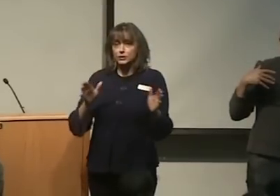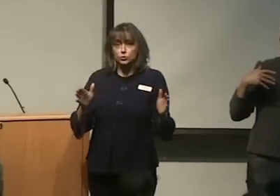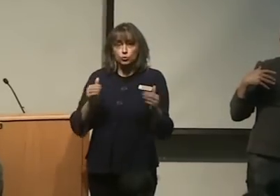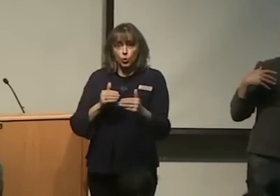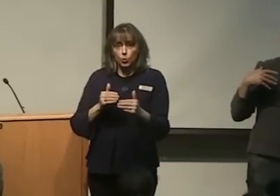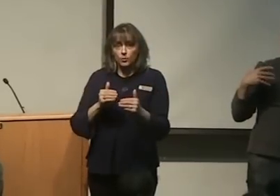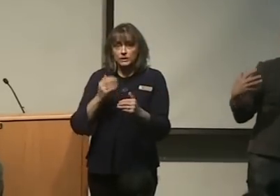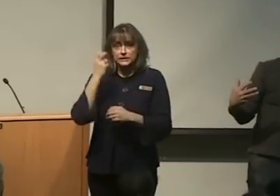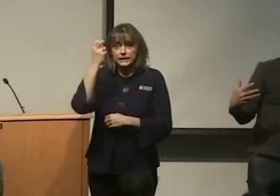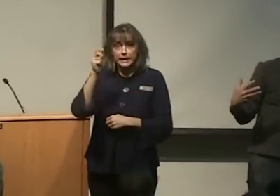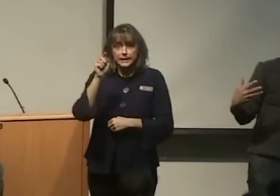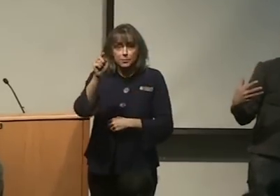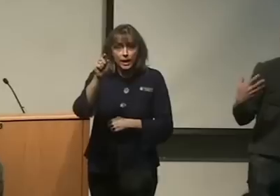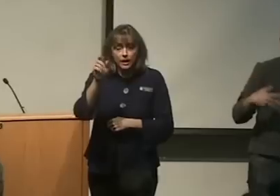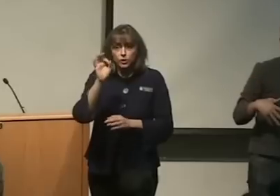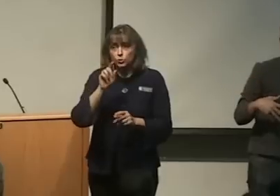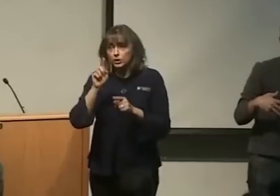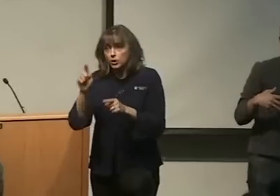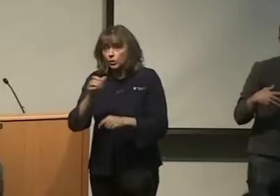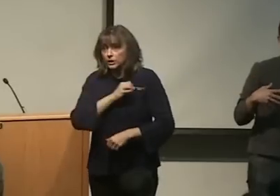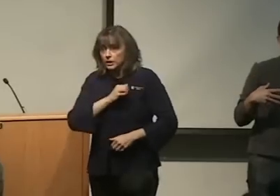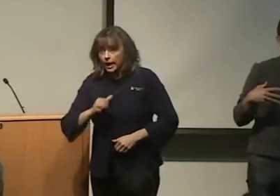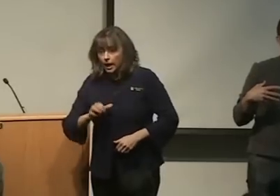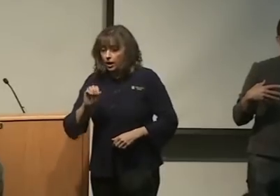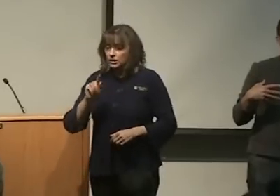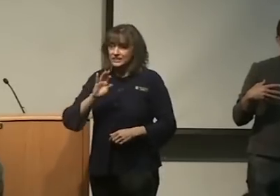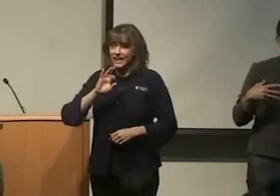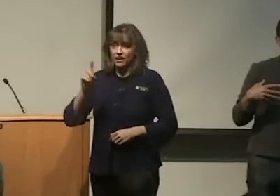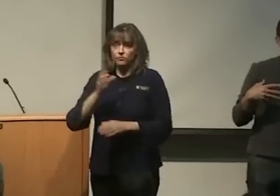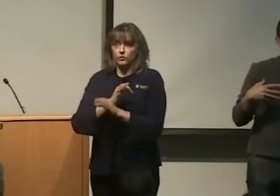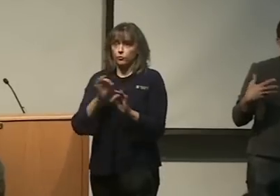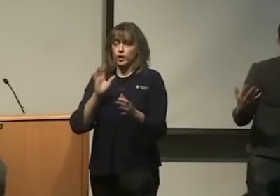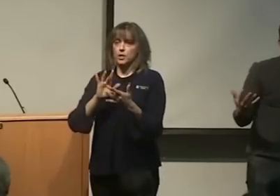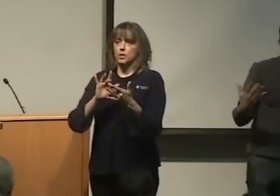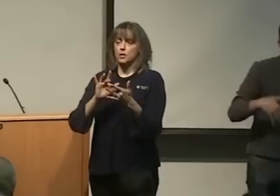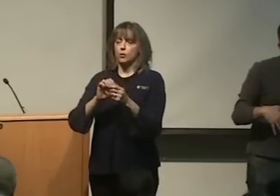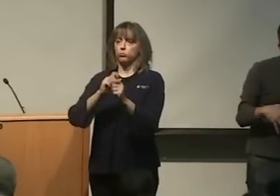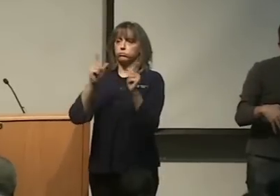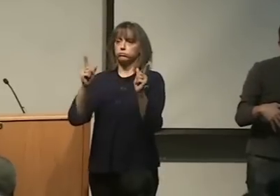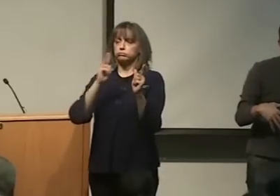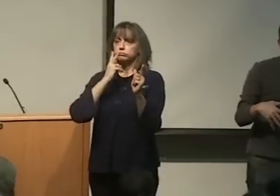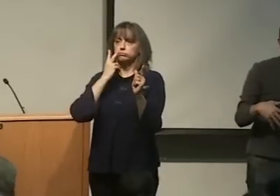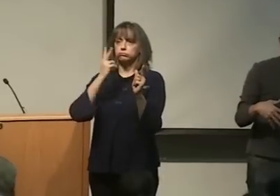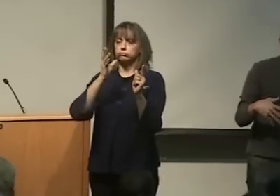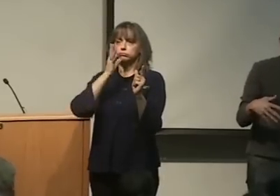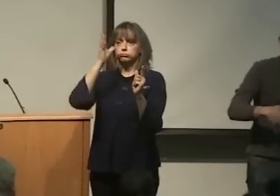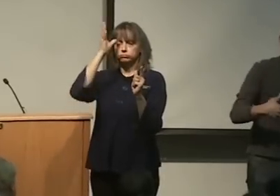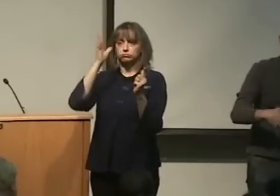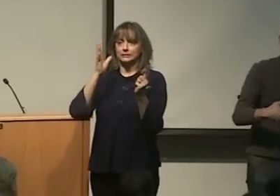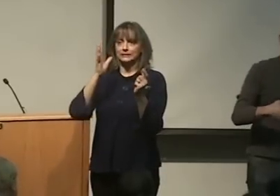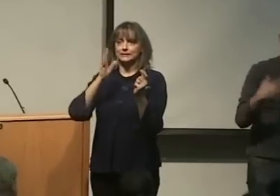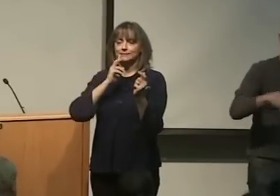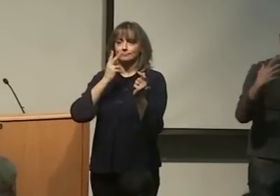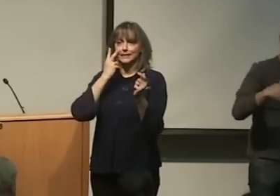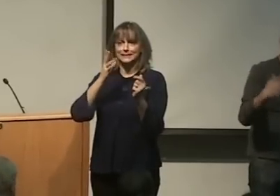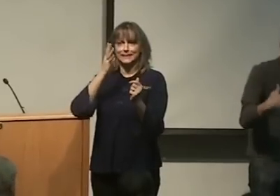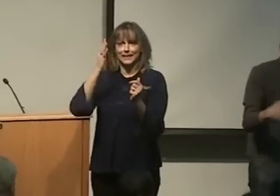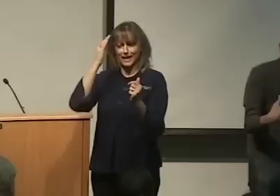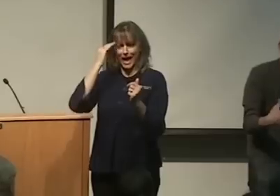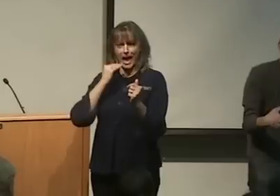You can go to Stanford that way for free. So why would I come here? The only reason I would come here is because something more happens here,